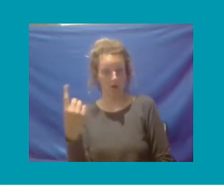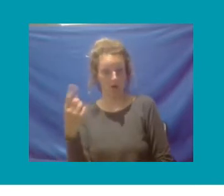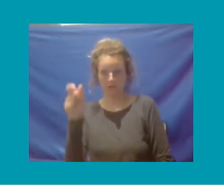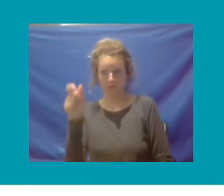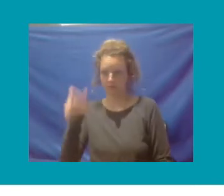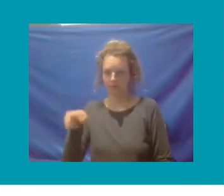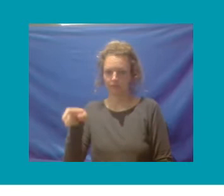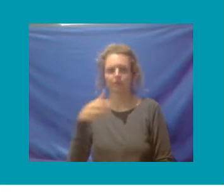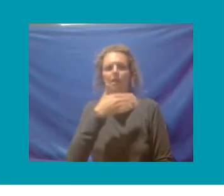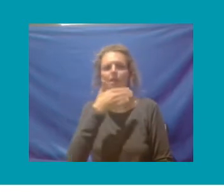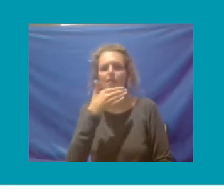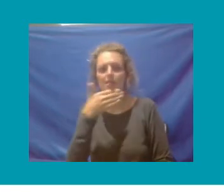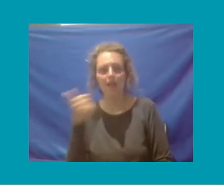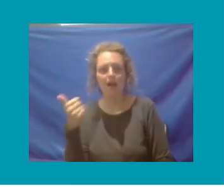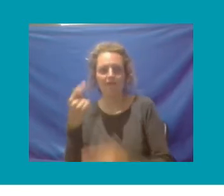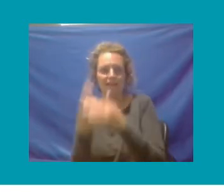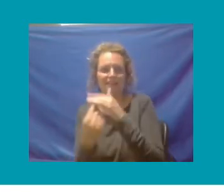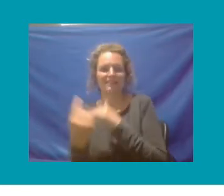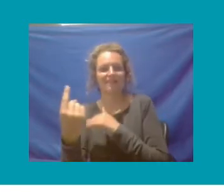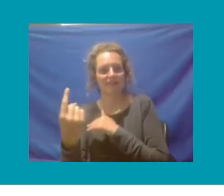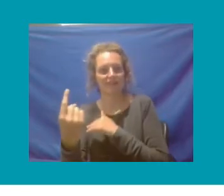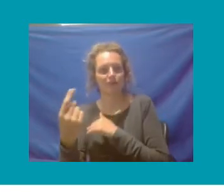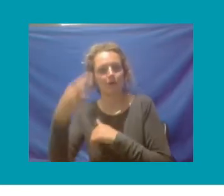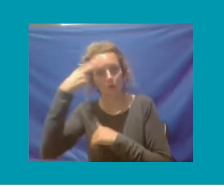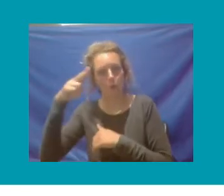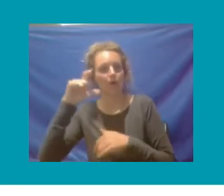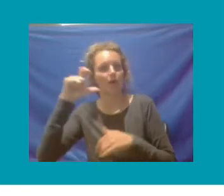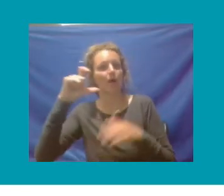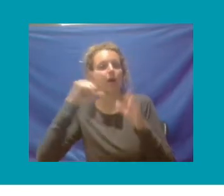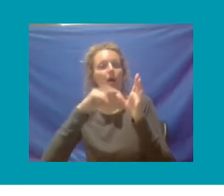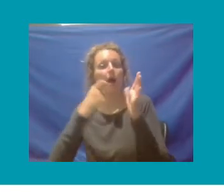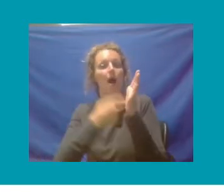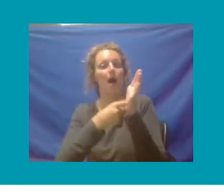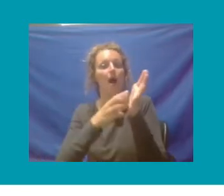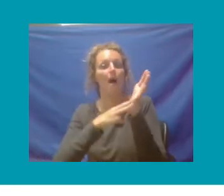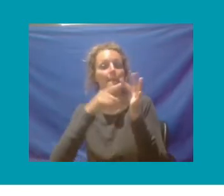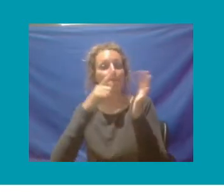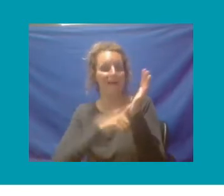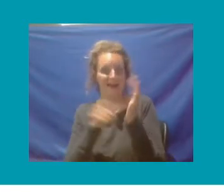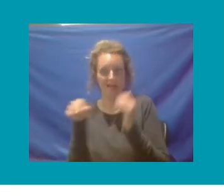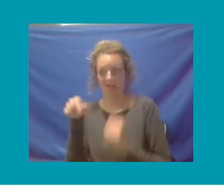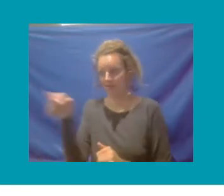individual and she is called Karmel, who is here to tell us all about